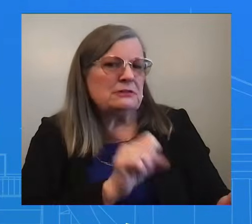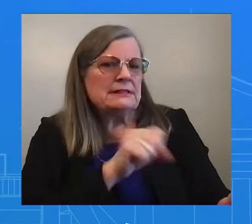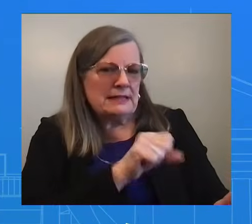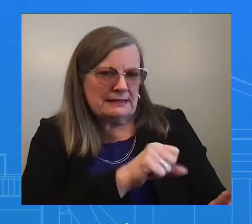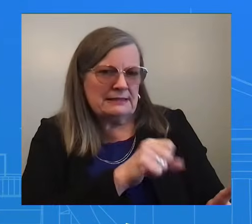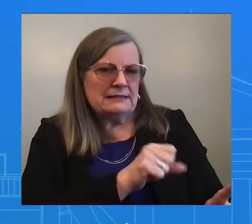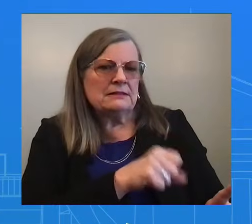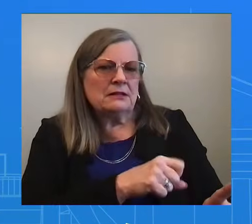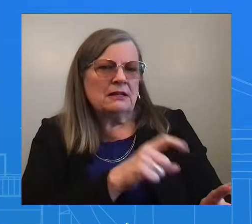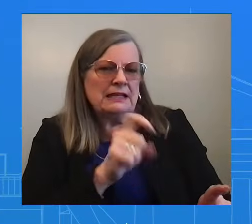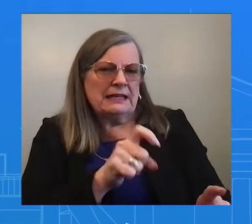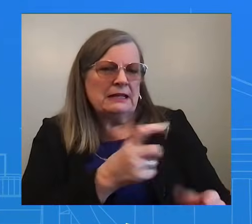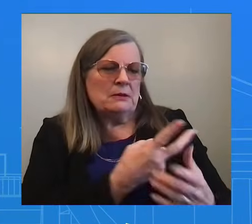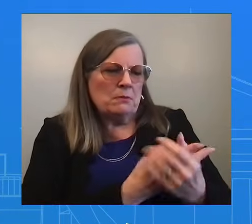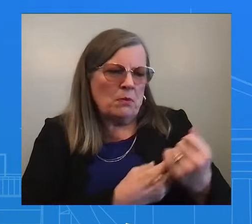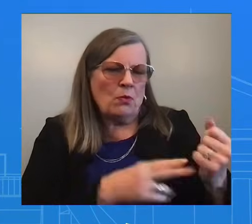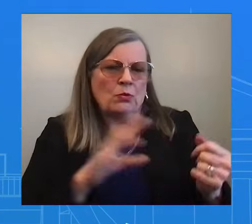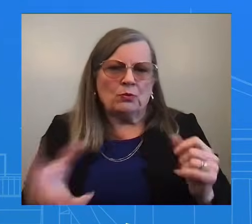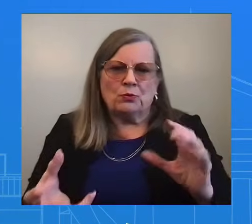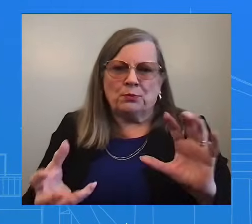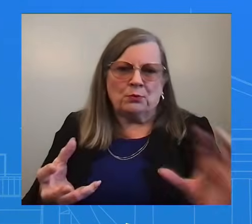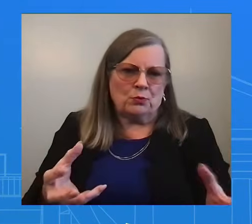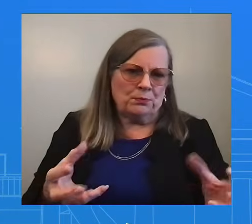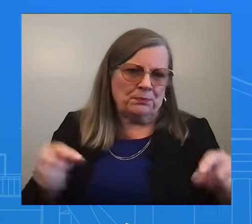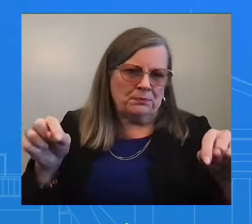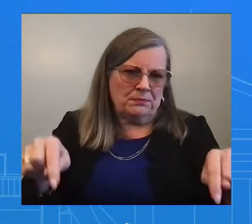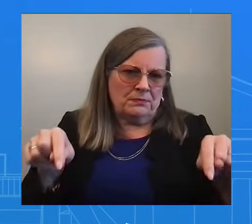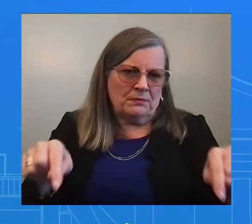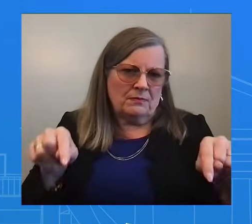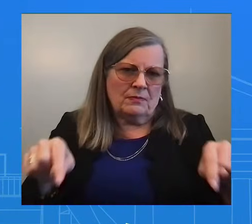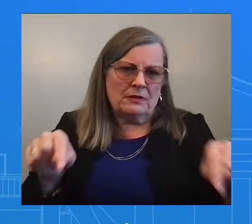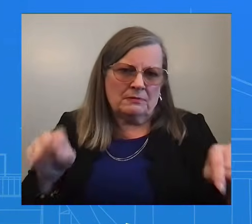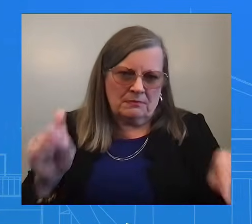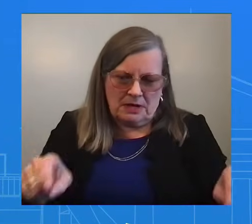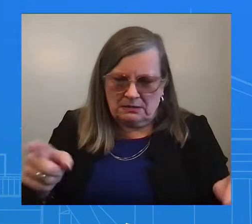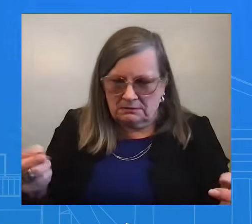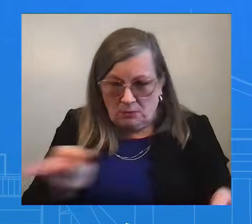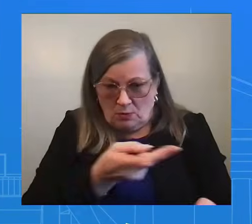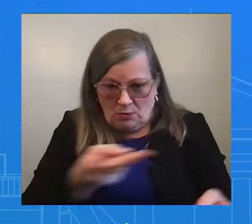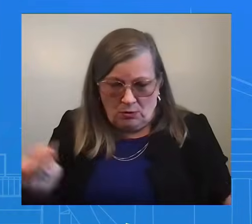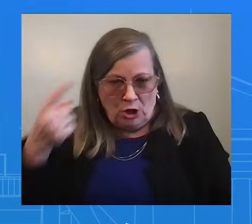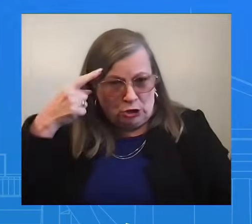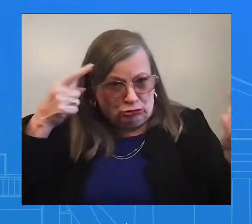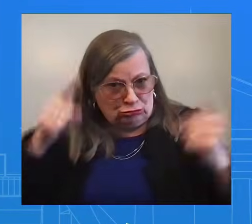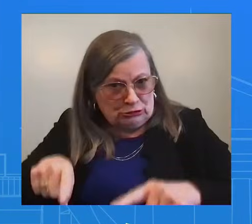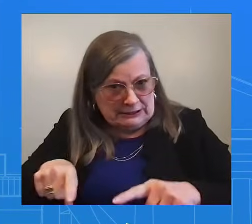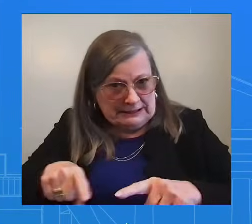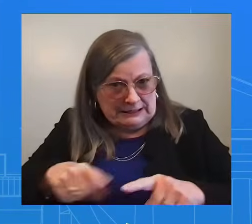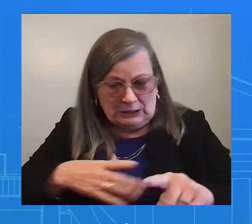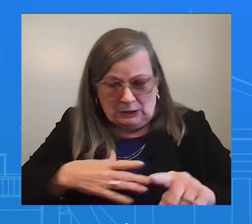both sides have to decide what -- what they've -- how -- what they are willing to move forward with. I -- I just want to be super mindful